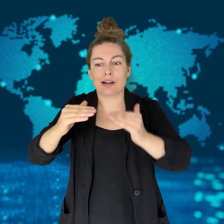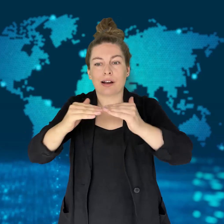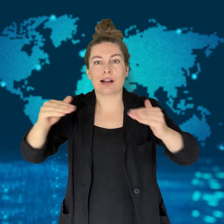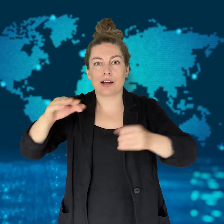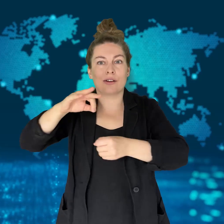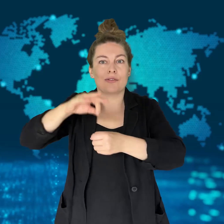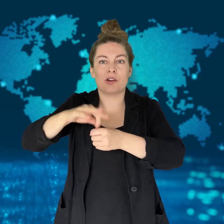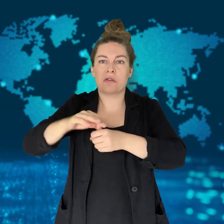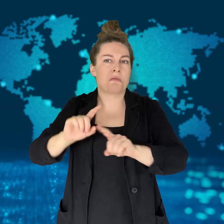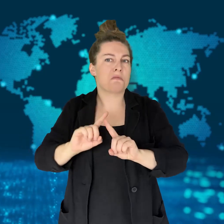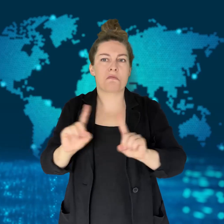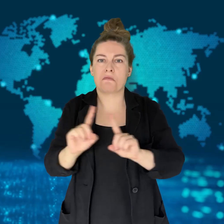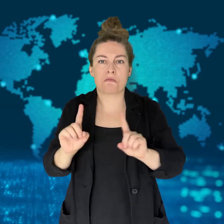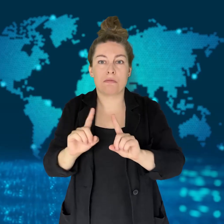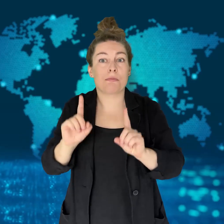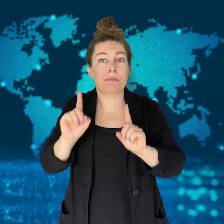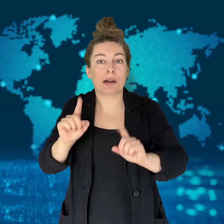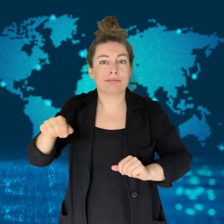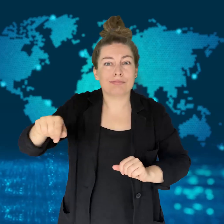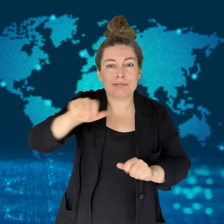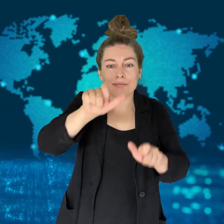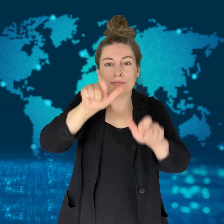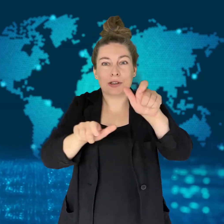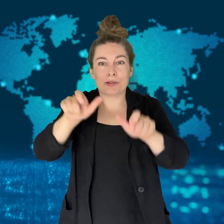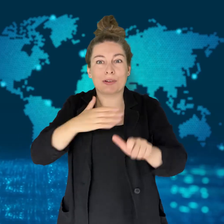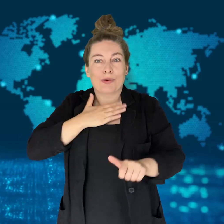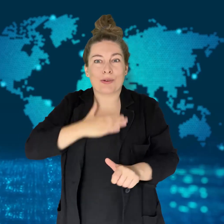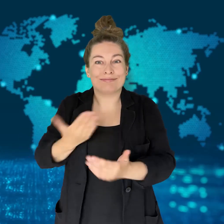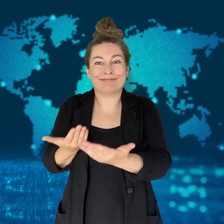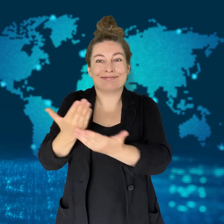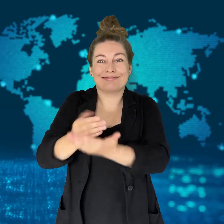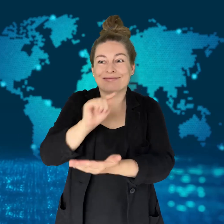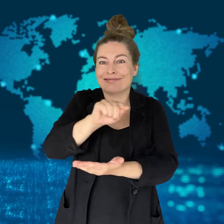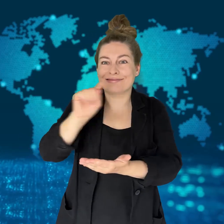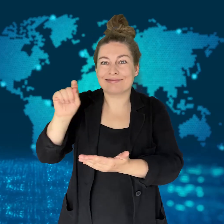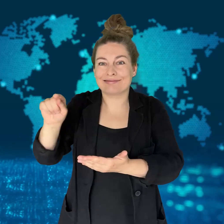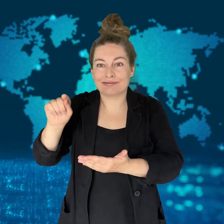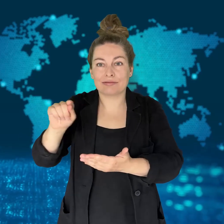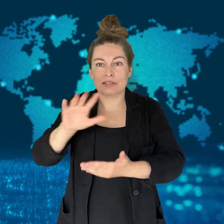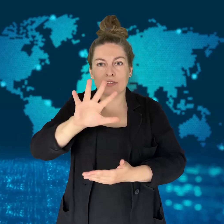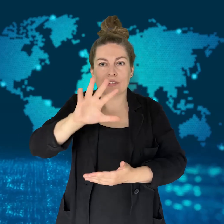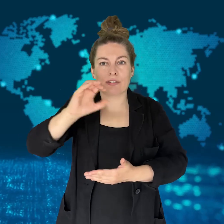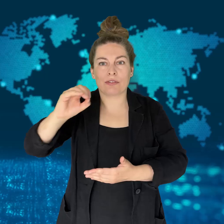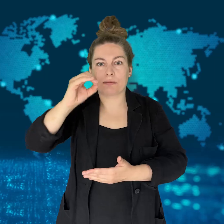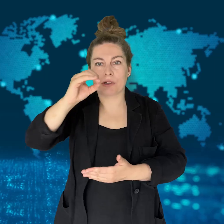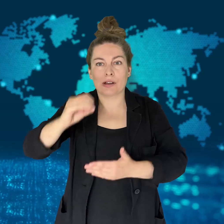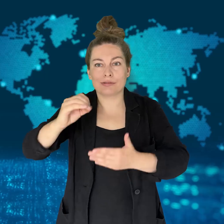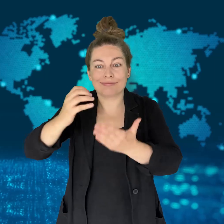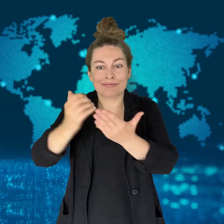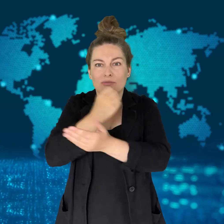and there is no need for a second vote.